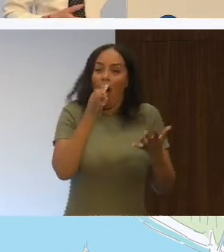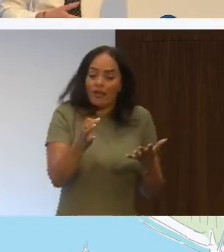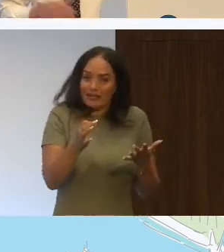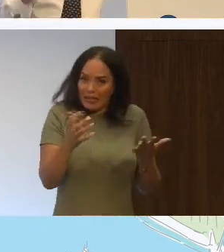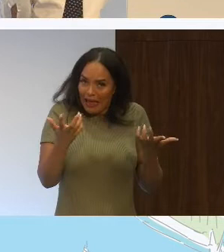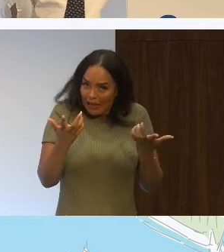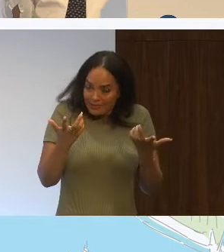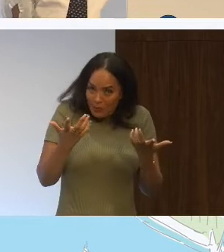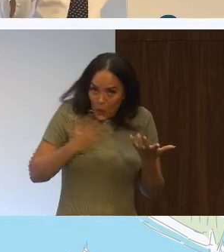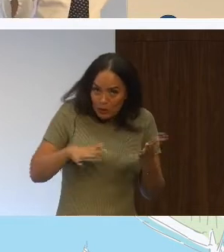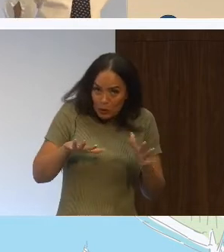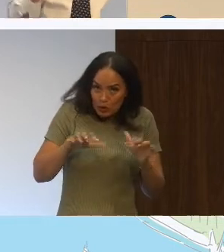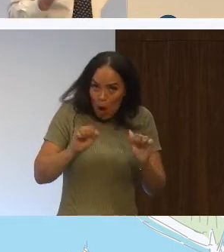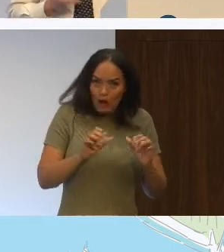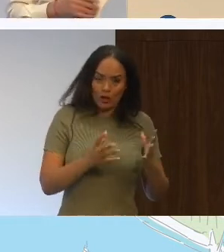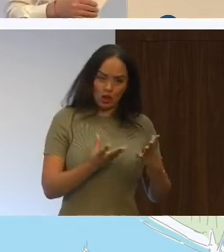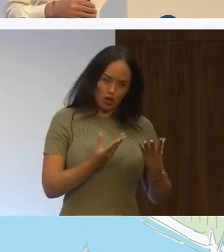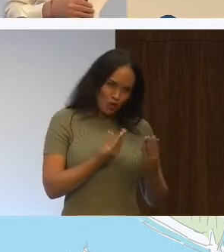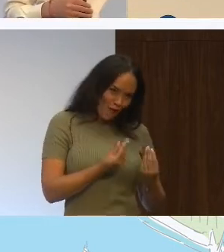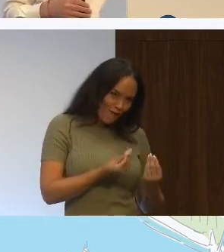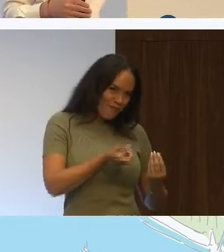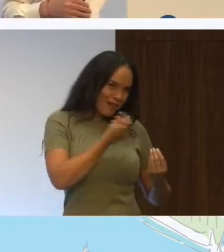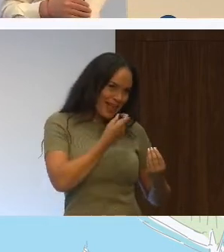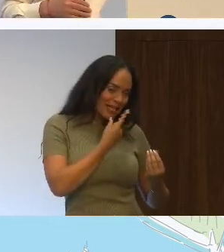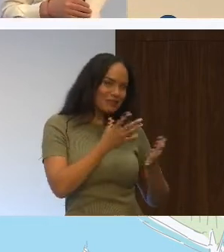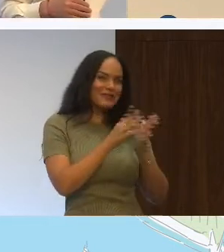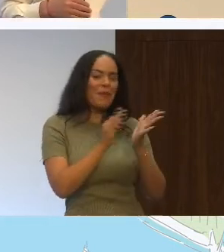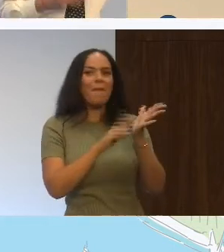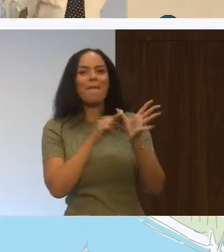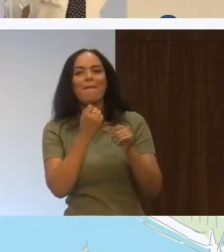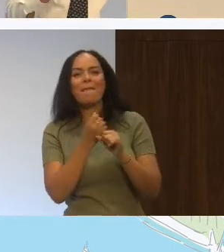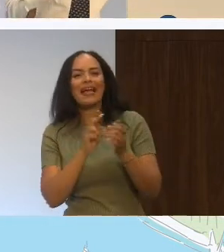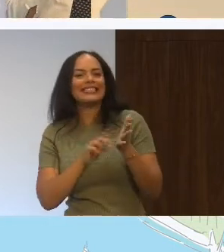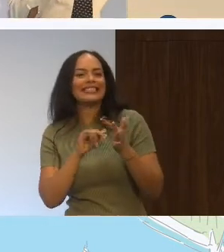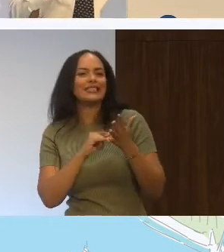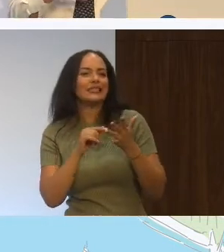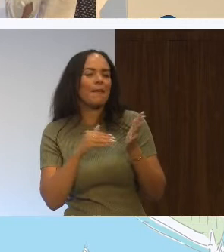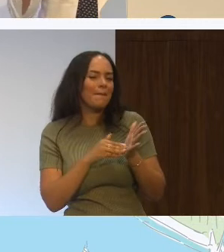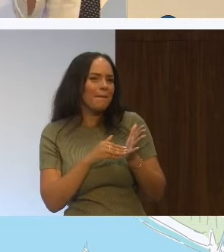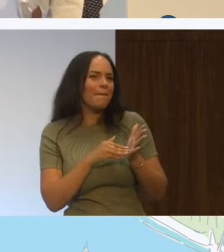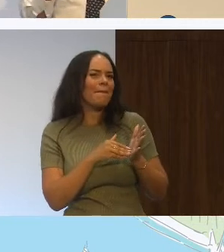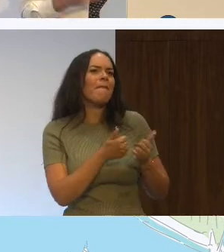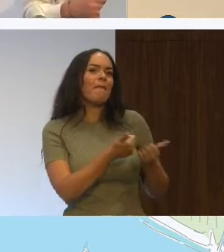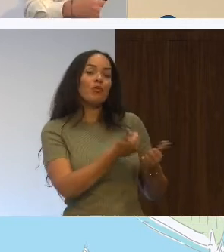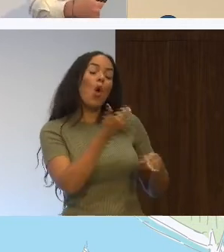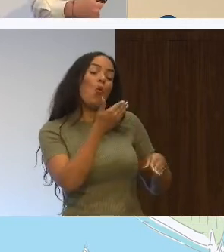which is sort of the softer medications like magnesium riboflavin. There's less evidence that these work, but they're definitely well tolerated.